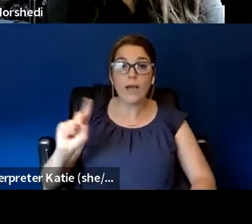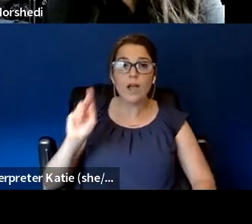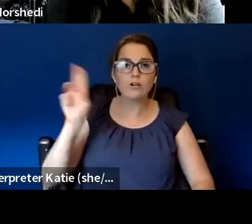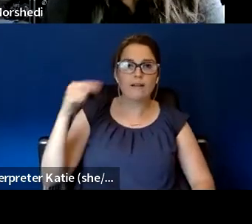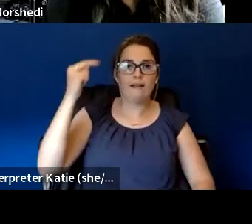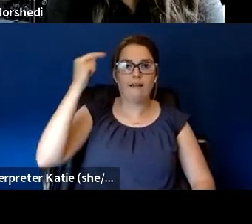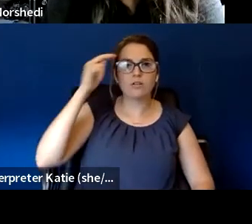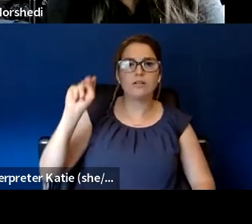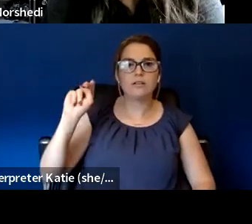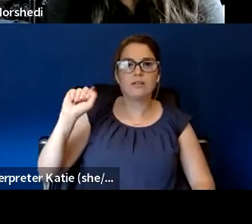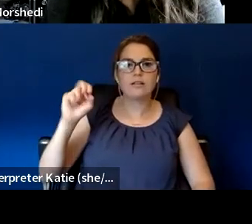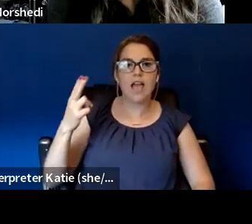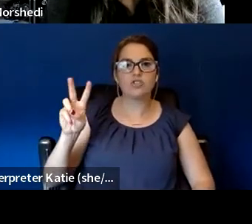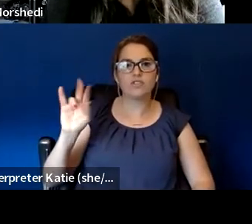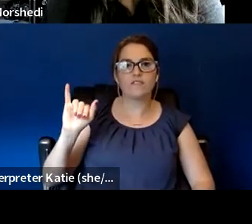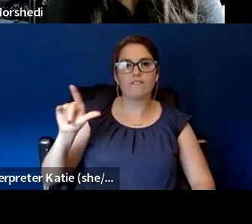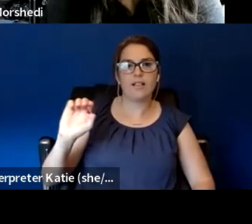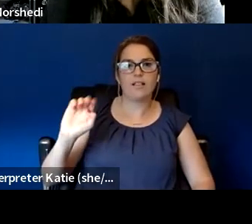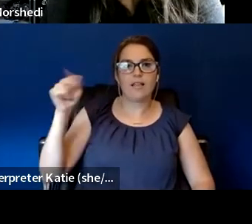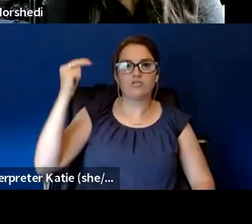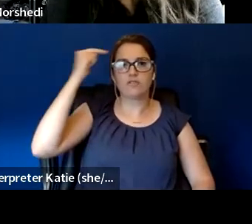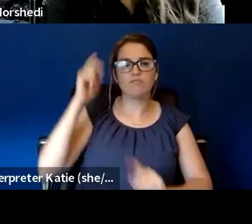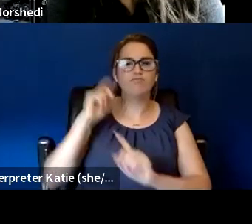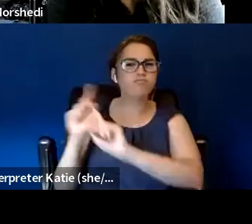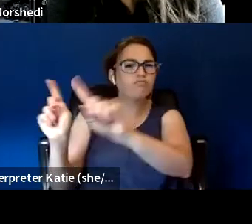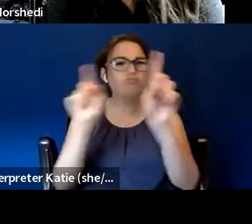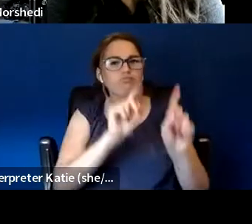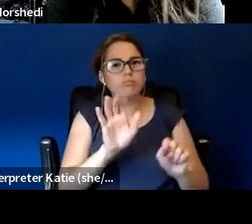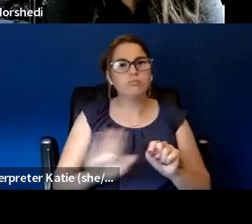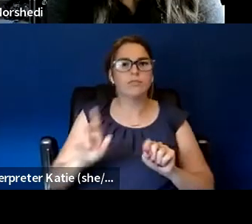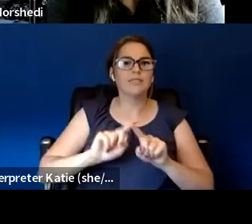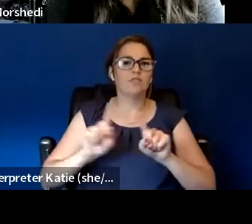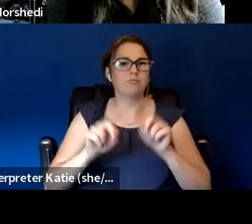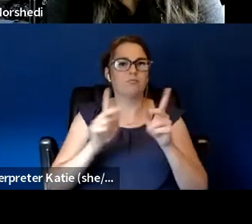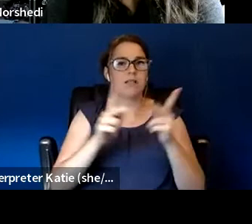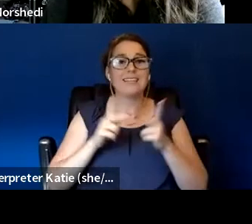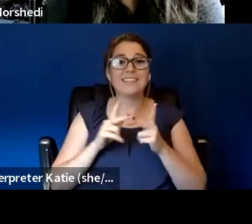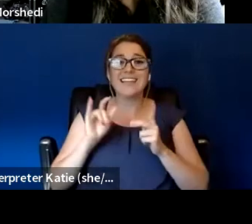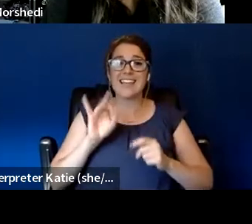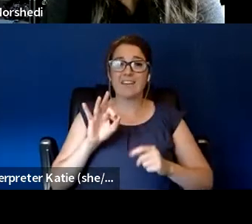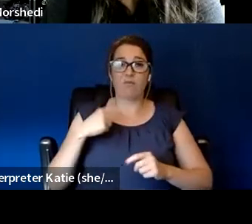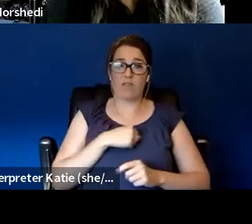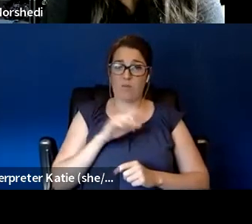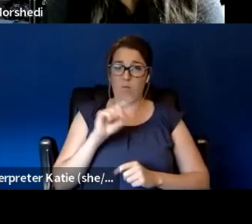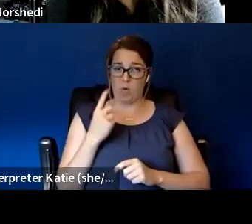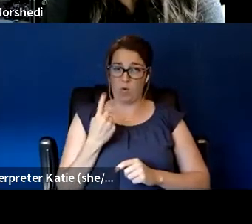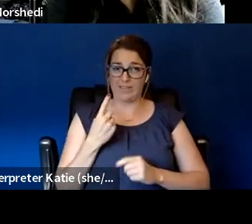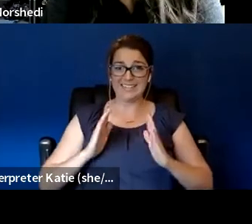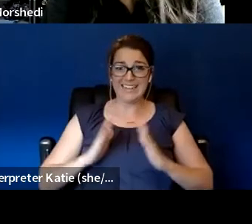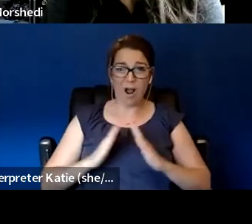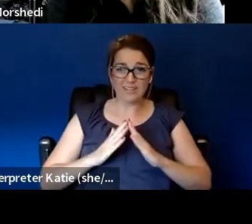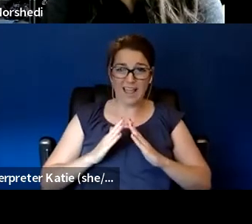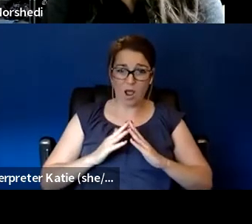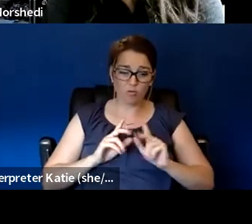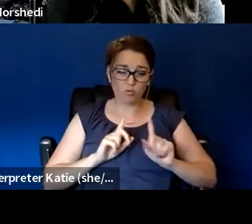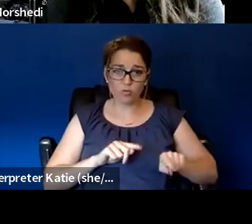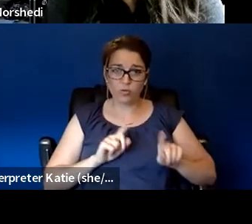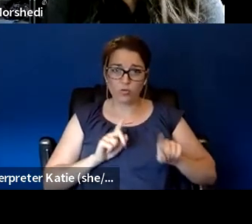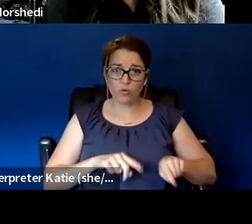because everyone deserves the care. And if we're just kinda staying in the downtown area, we're just gonna be serving the same people.